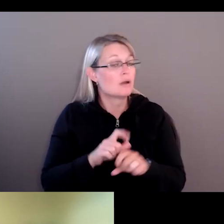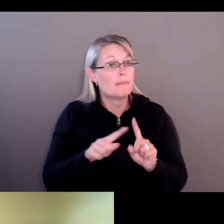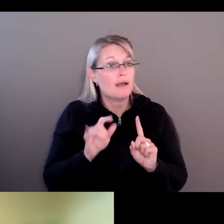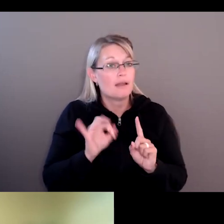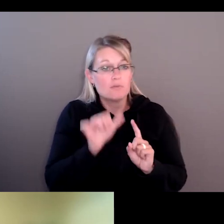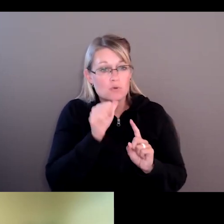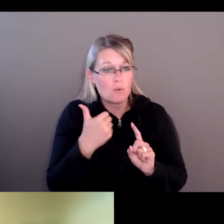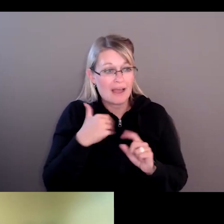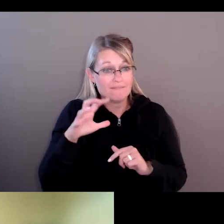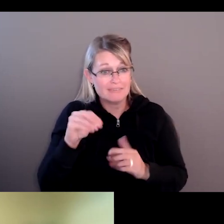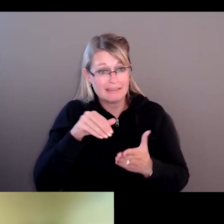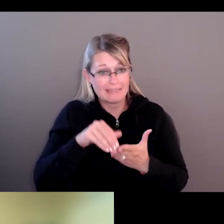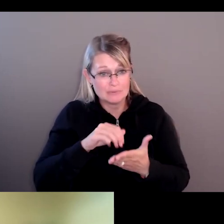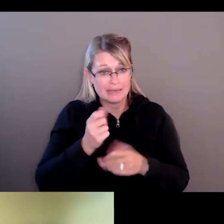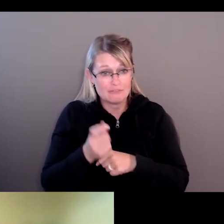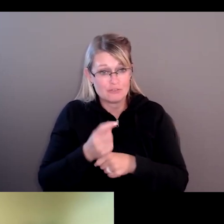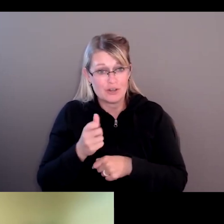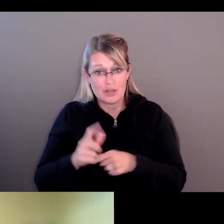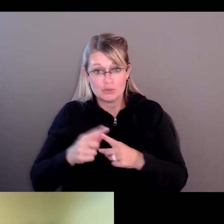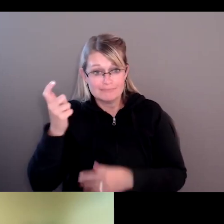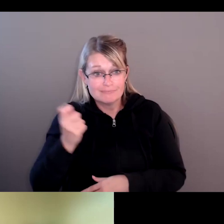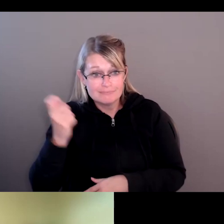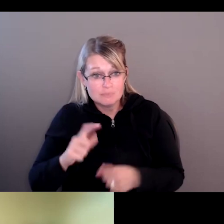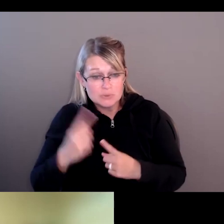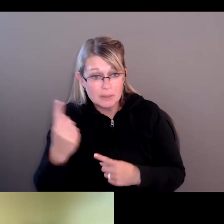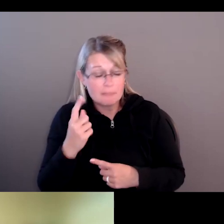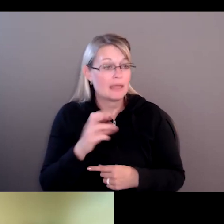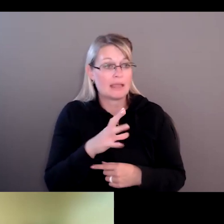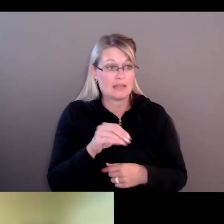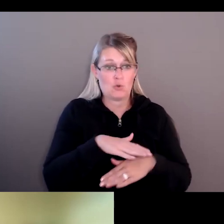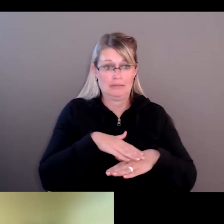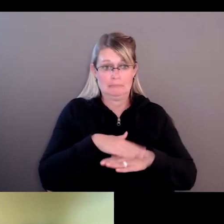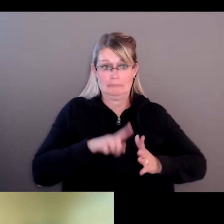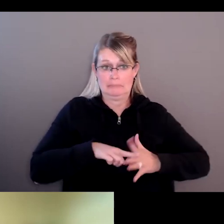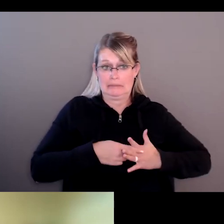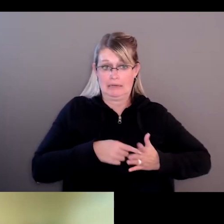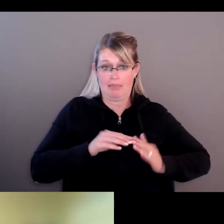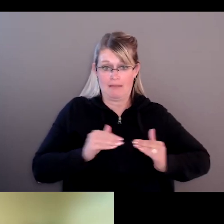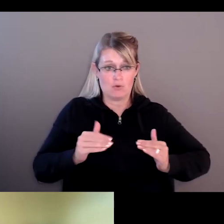50 grand a year to do a subscription and you are at enterprise level, you really can't depend on